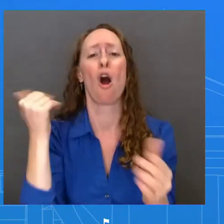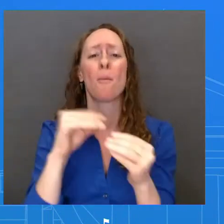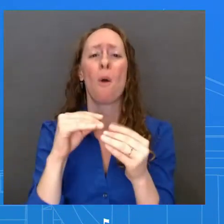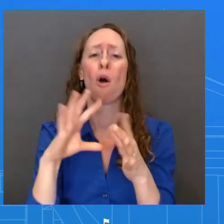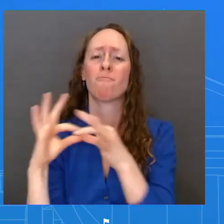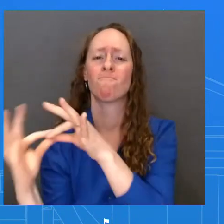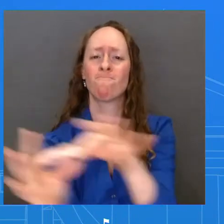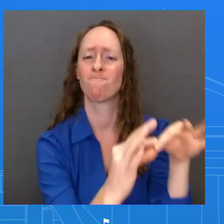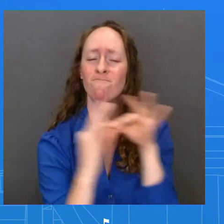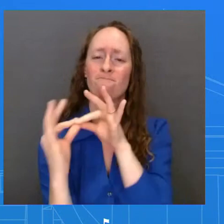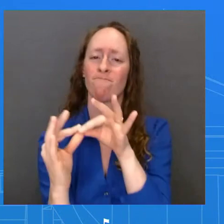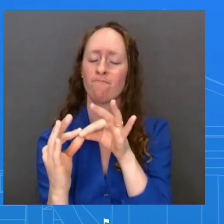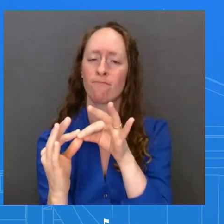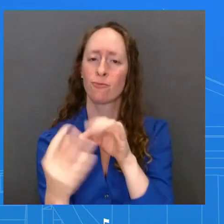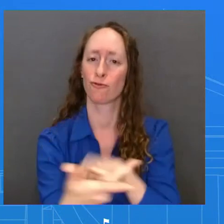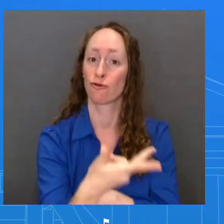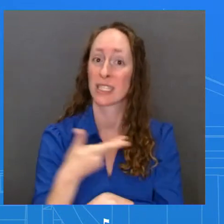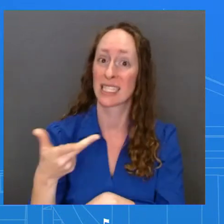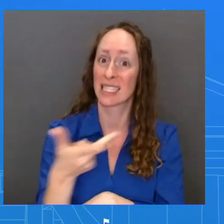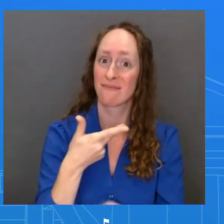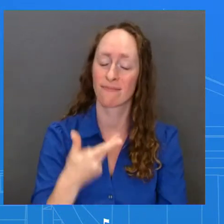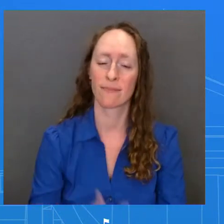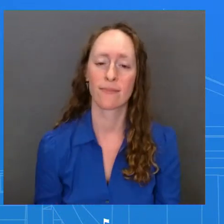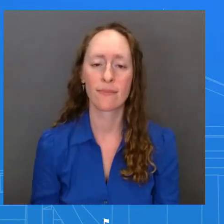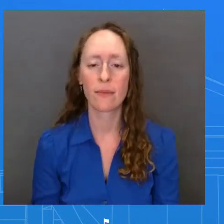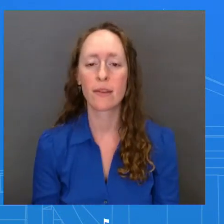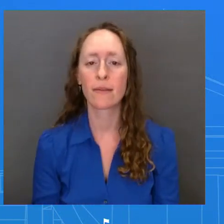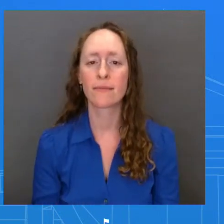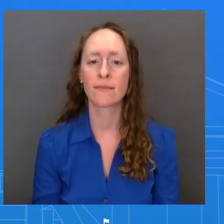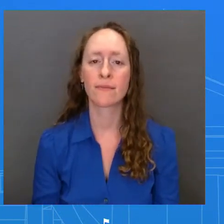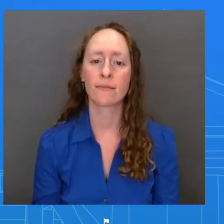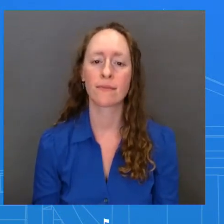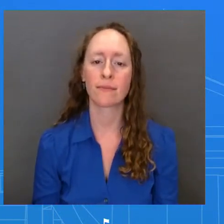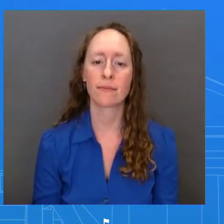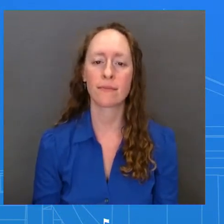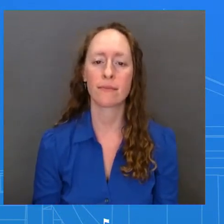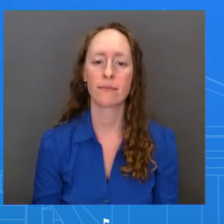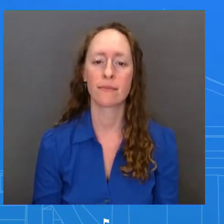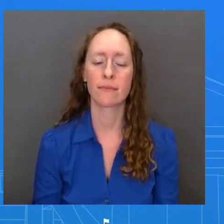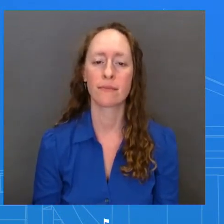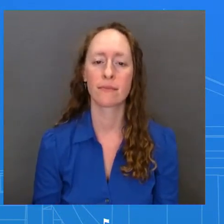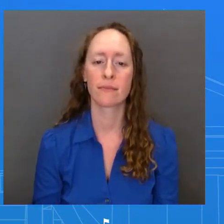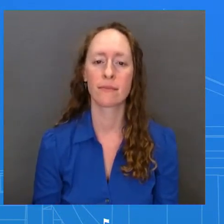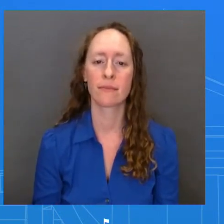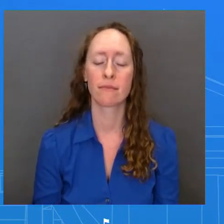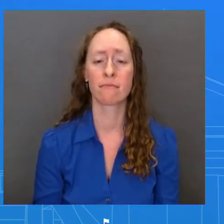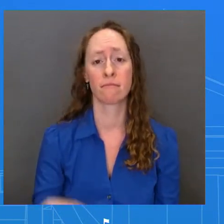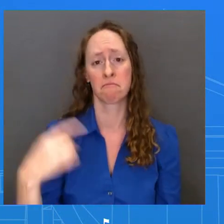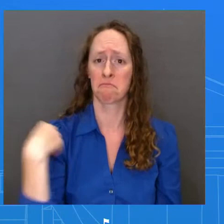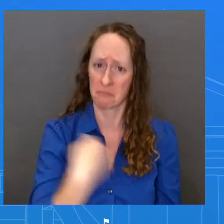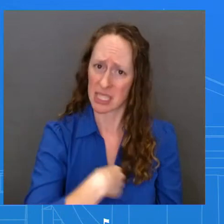That itself is a very significant step because it means that the three countries recognize their common interests in having a coherent